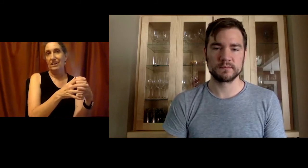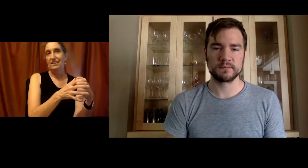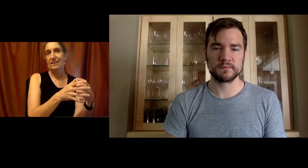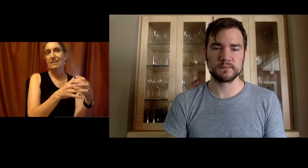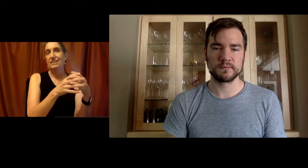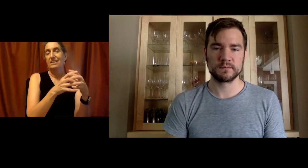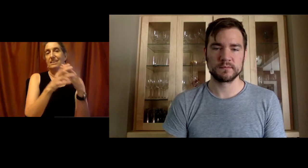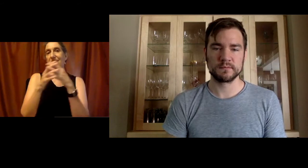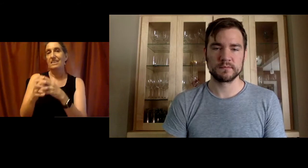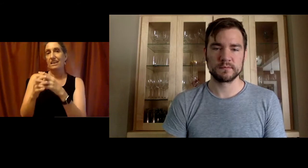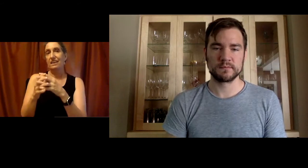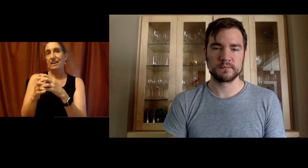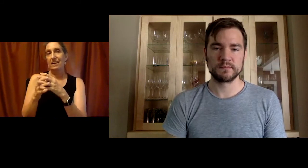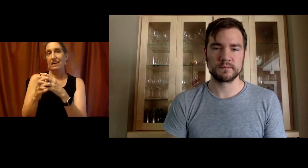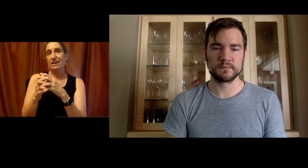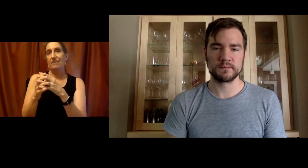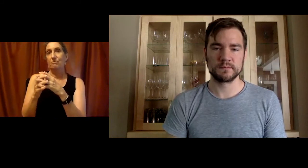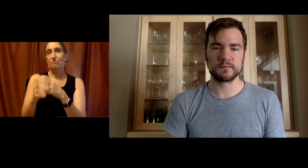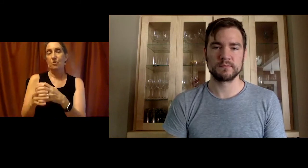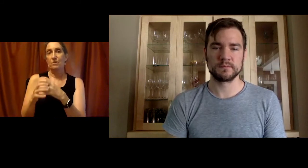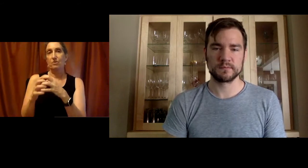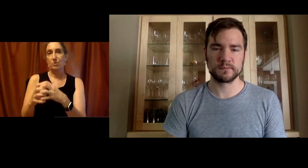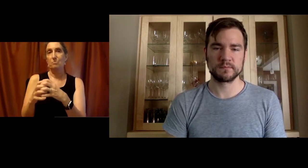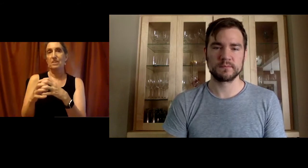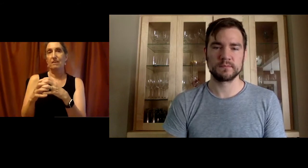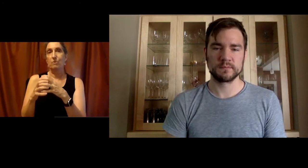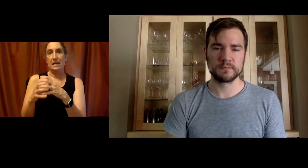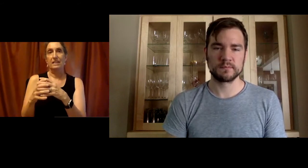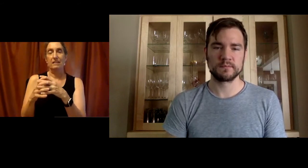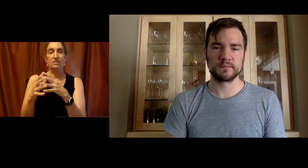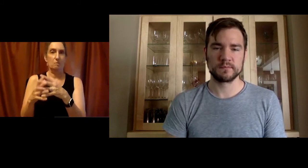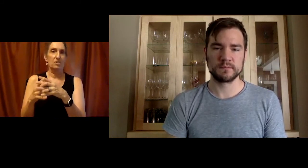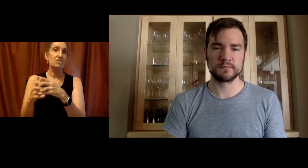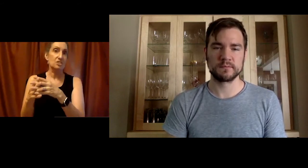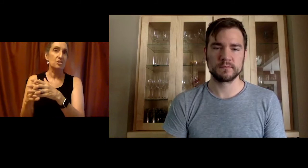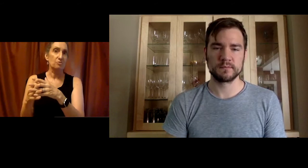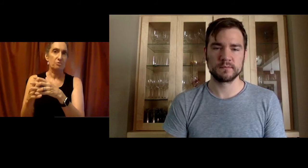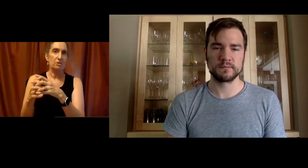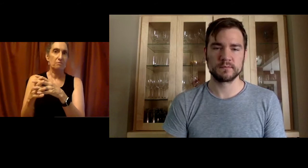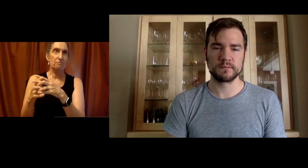And then Nic and I formed a group that ran a summer Institute for,